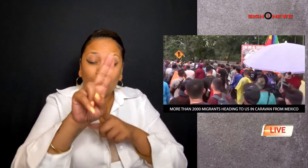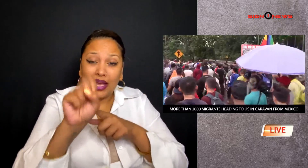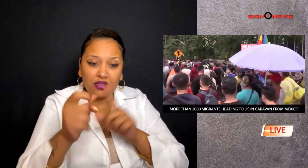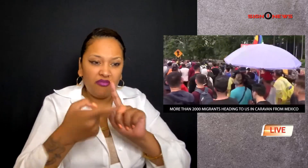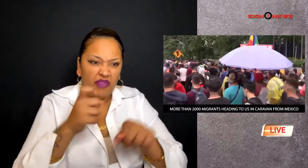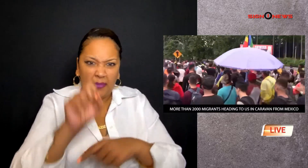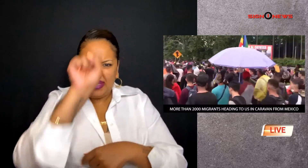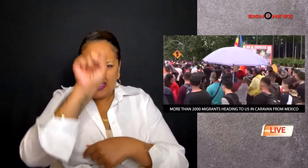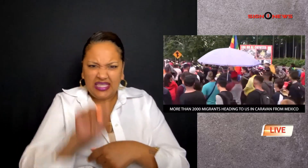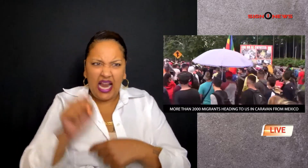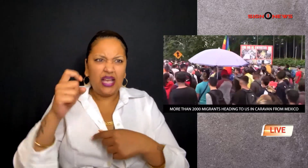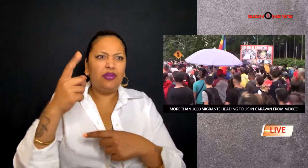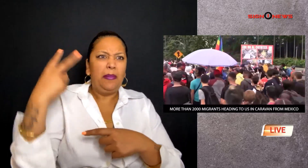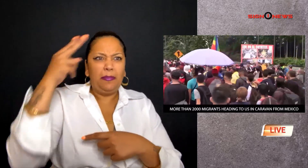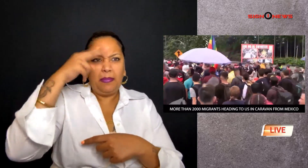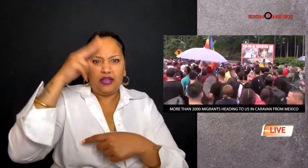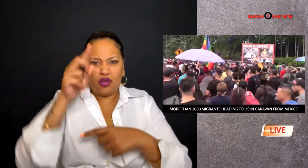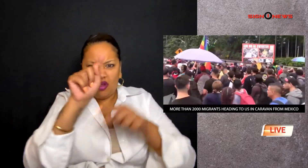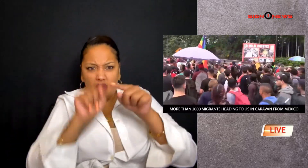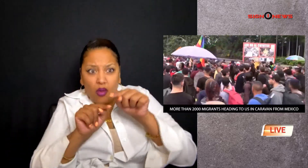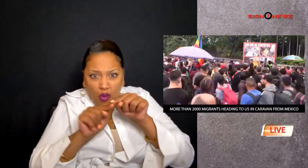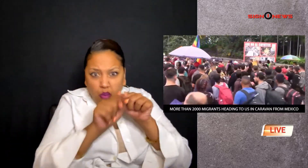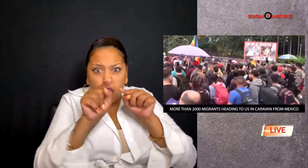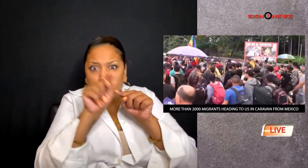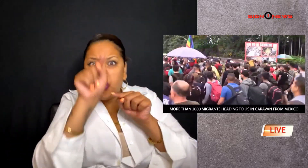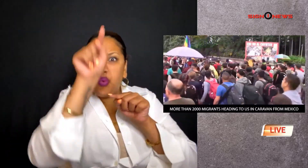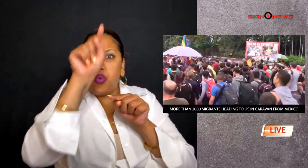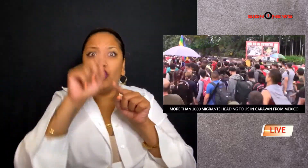are headed towards the US from southern Mexico